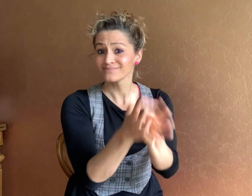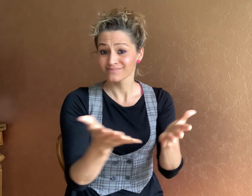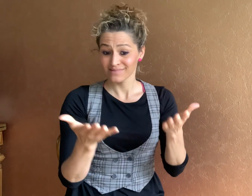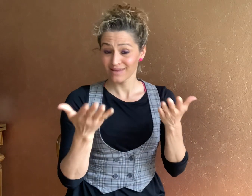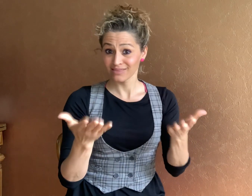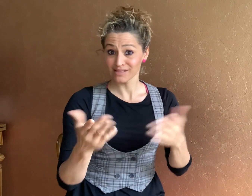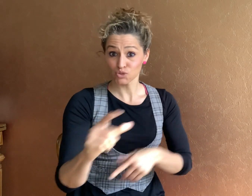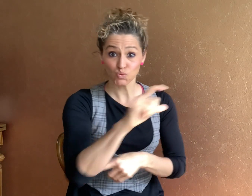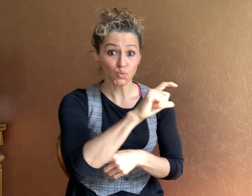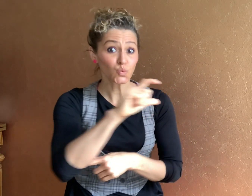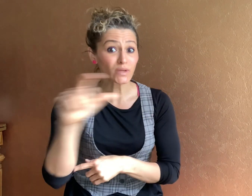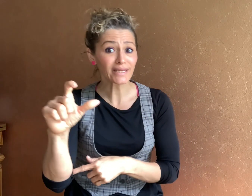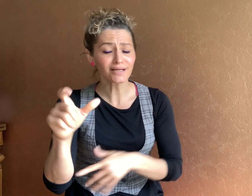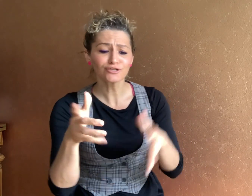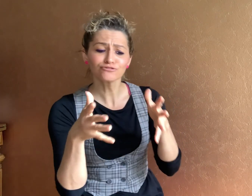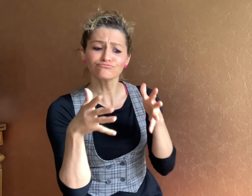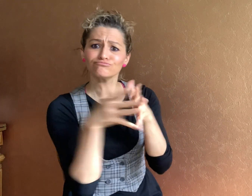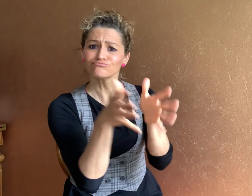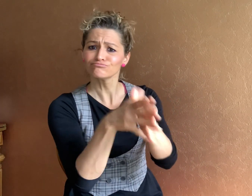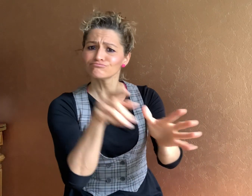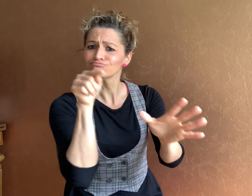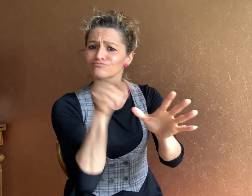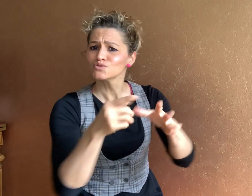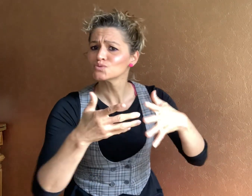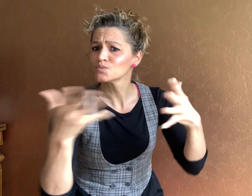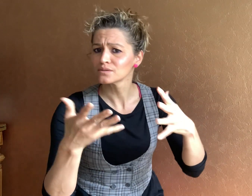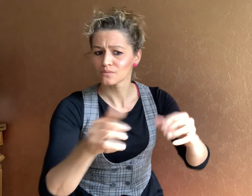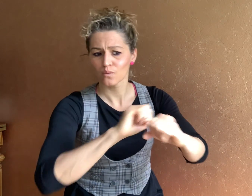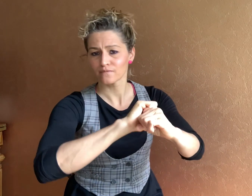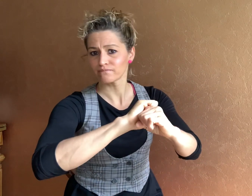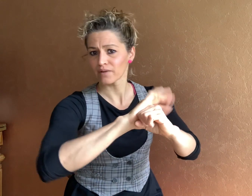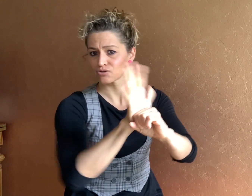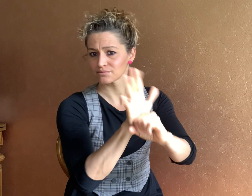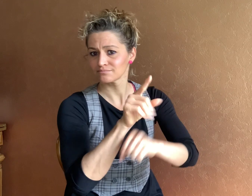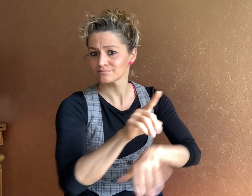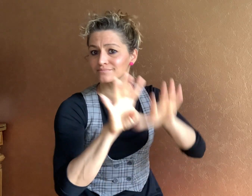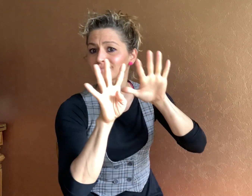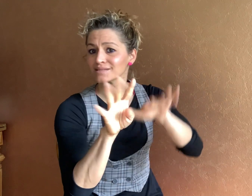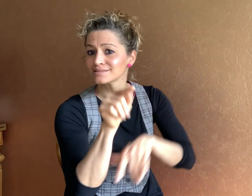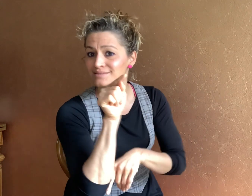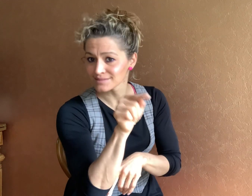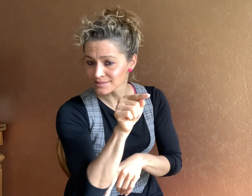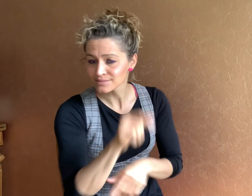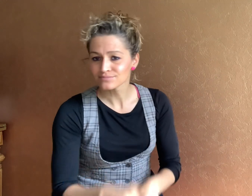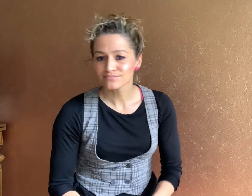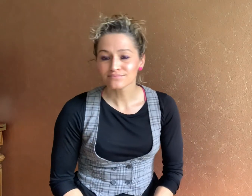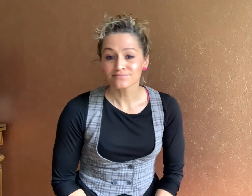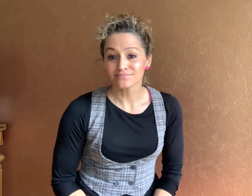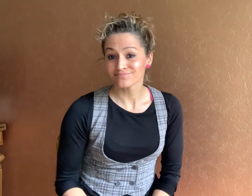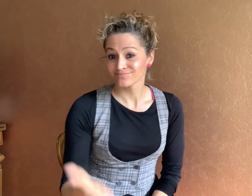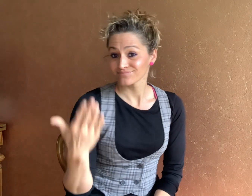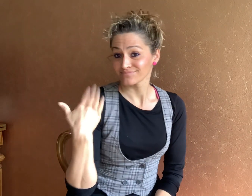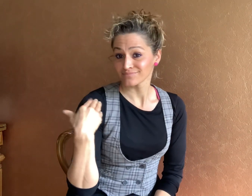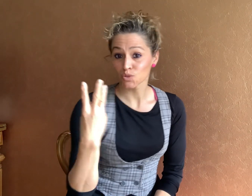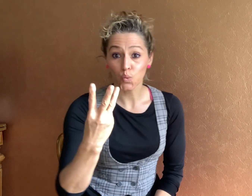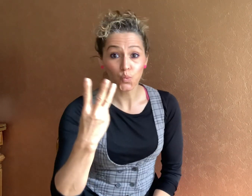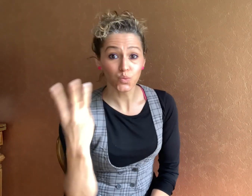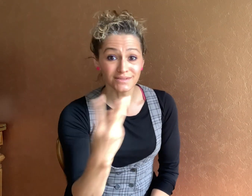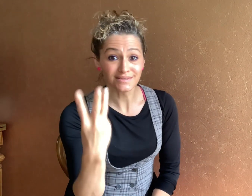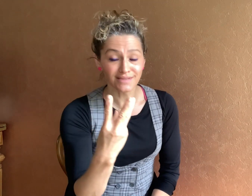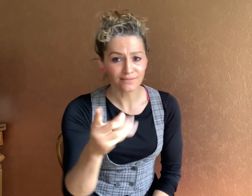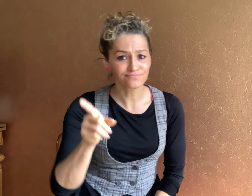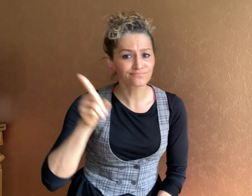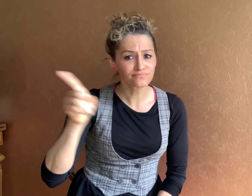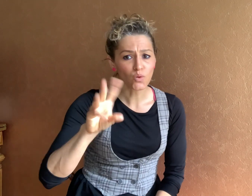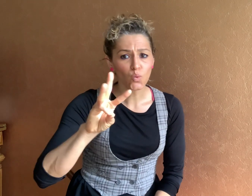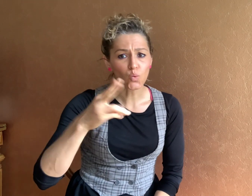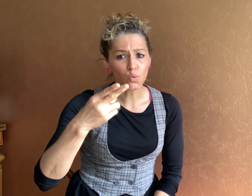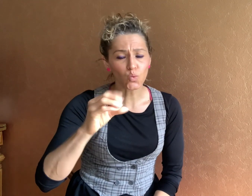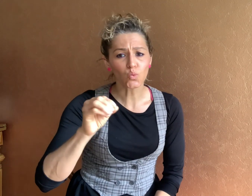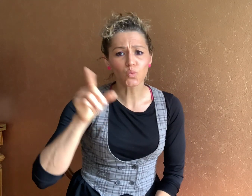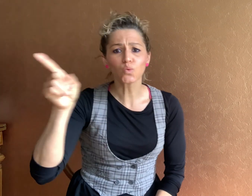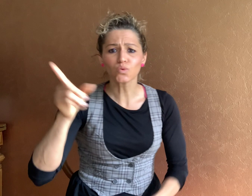this week about the COVID-19. Last Wednesday, WHO officials said